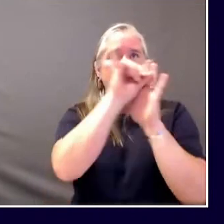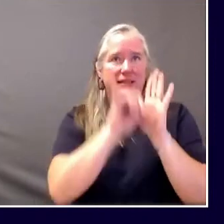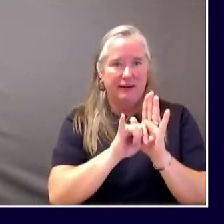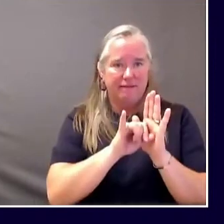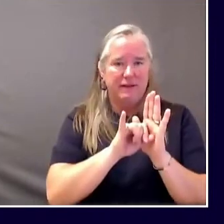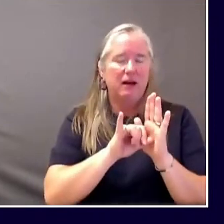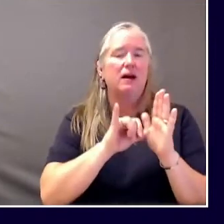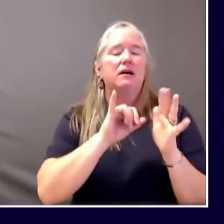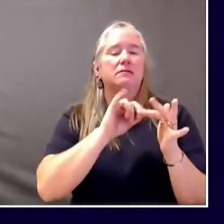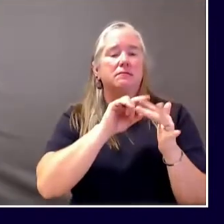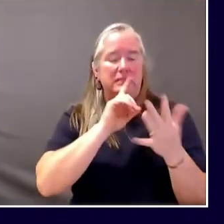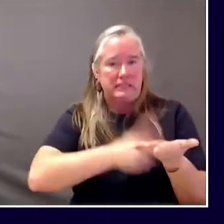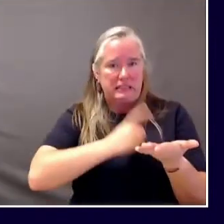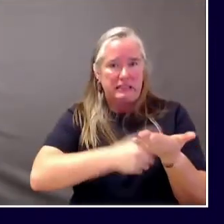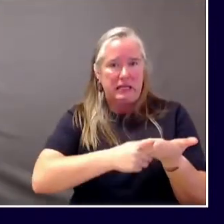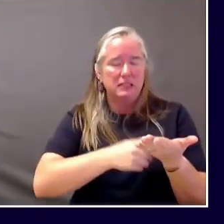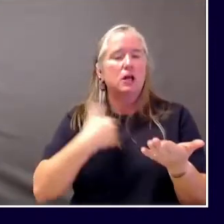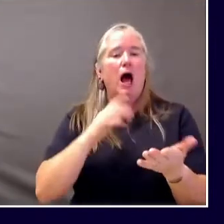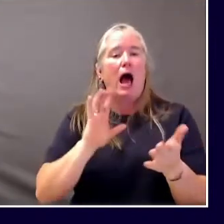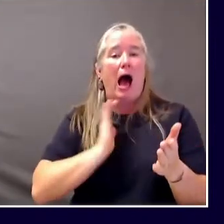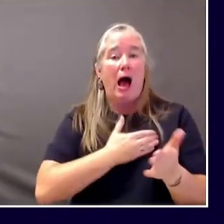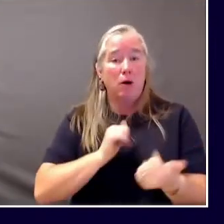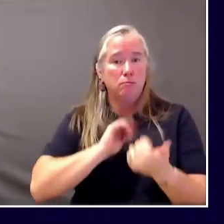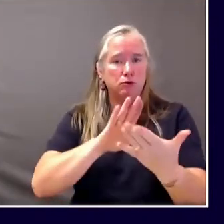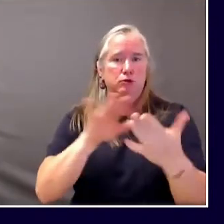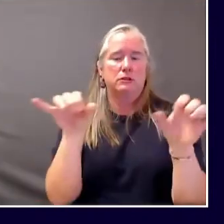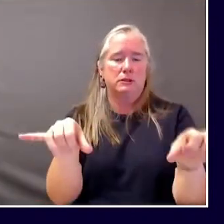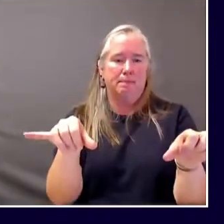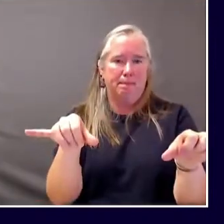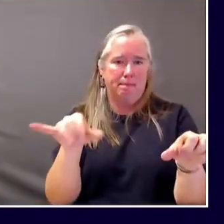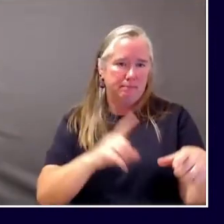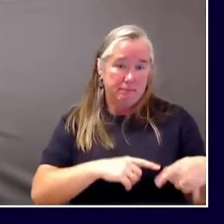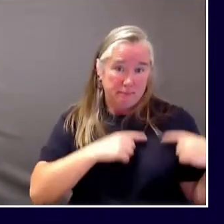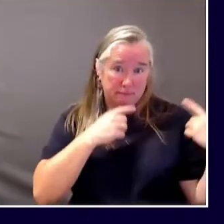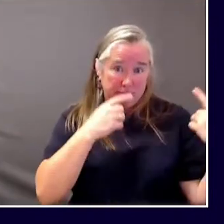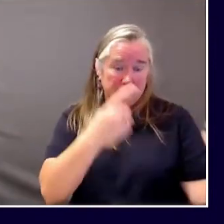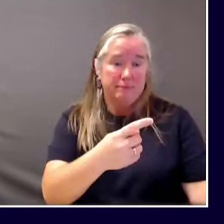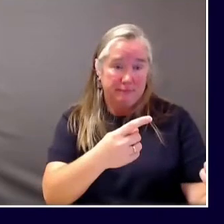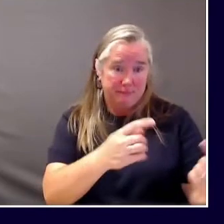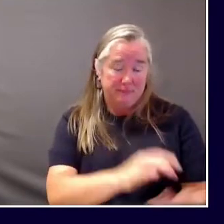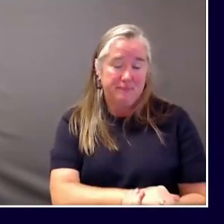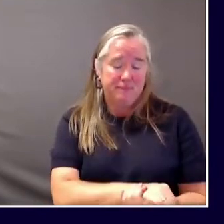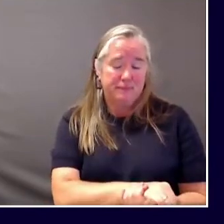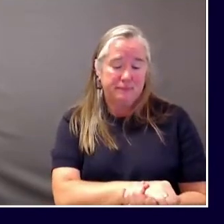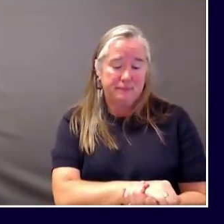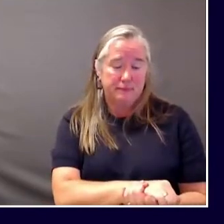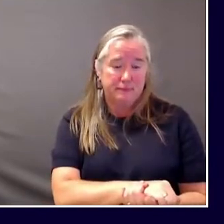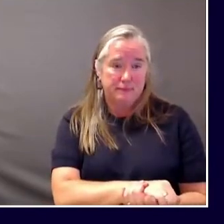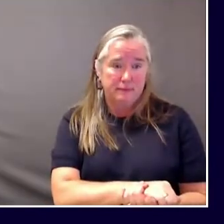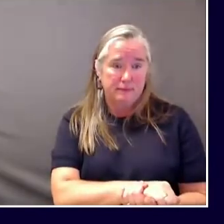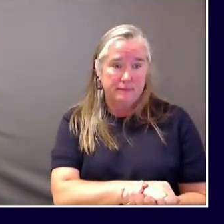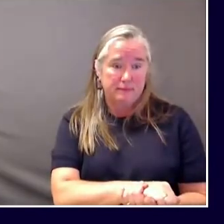and discussed the number of cases we've been doing it the